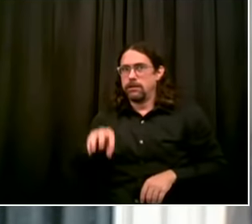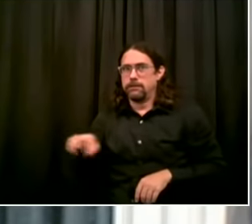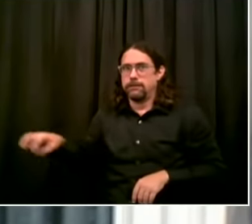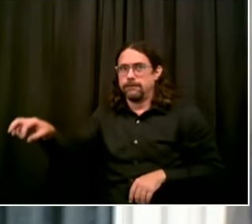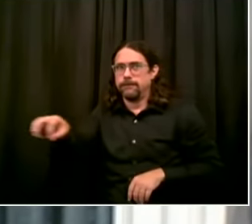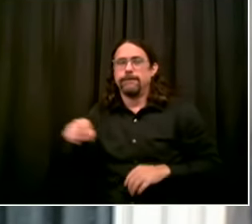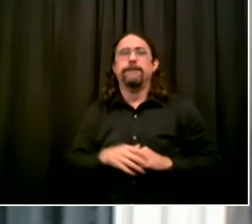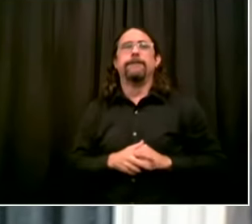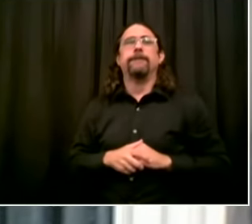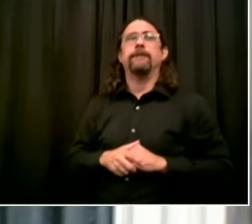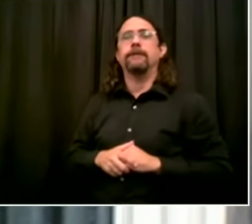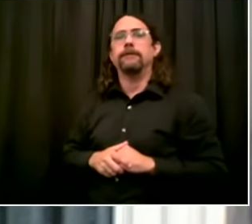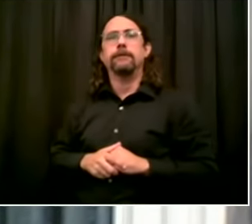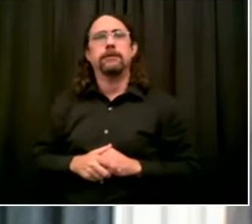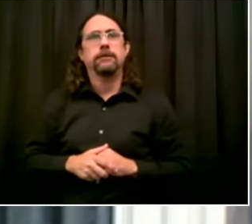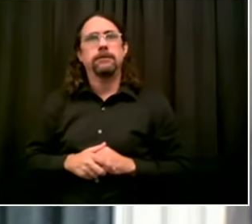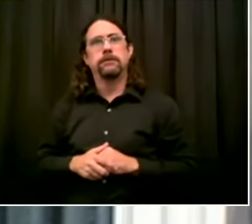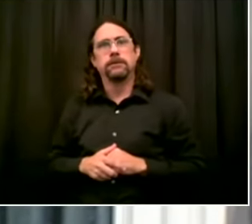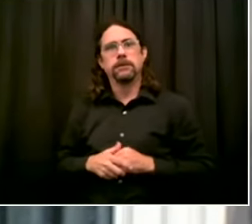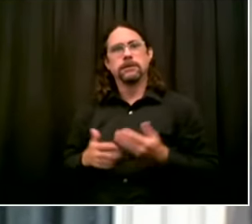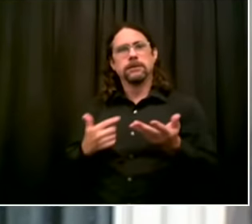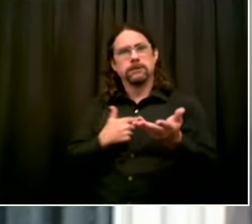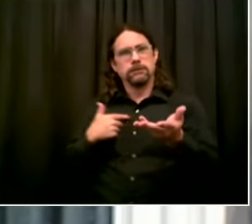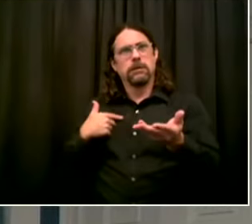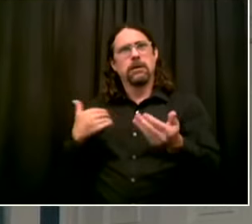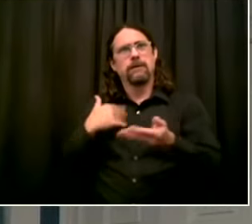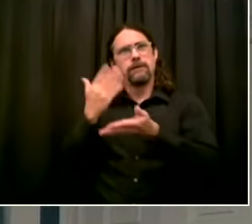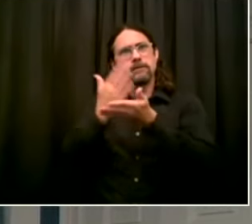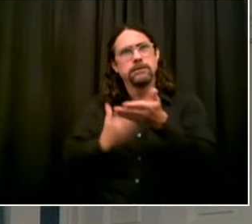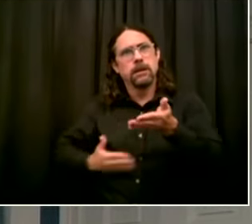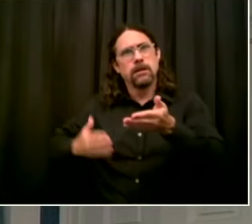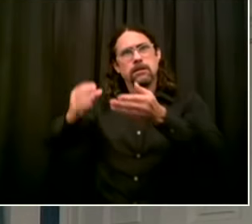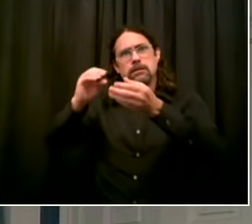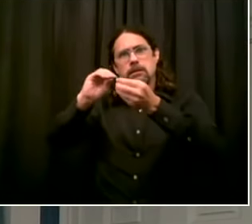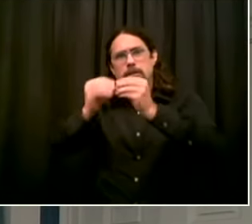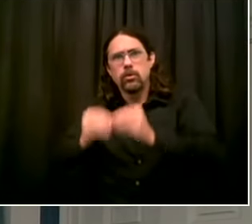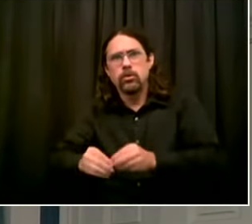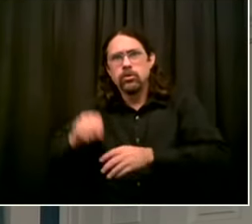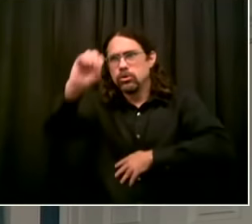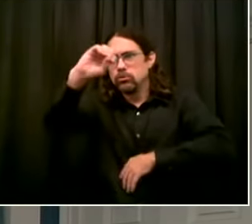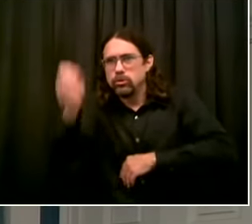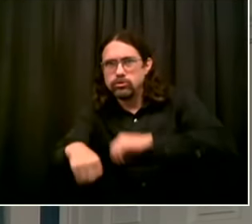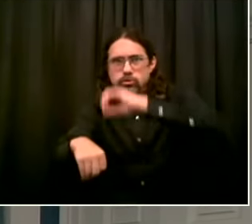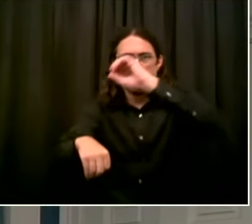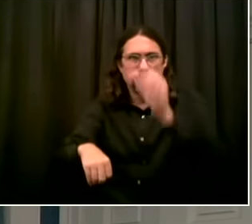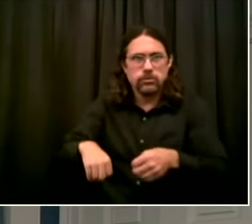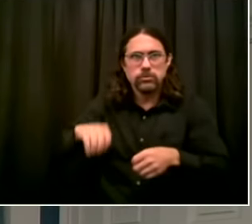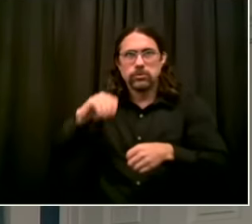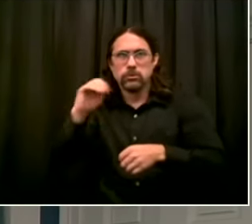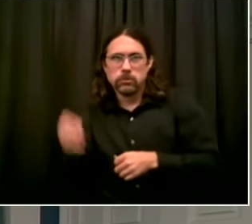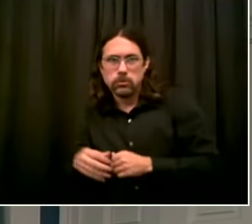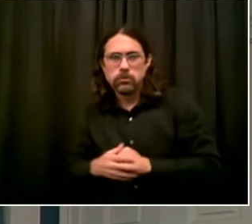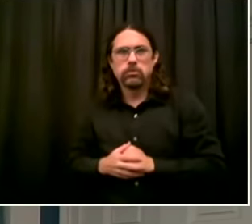AND I CAN TALK AUBOT E THPEOPLE WE HAVE BEEN WORKING WITH OV TERHE LAST WEEK. YOU WANT TO TALK ABOUT WHAT YOU